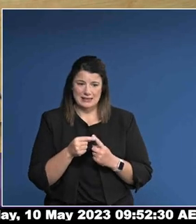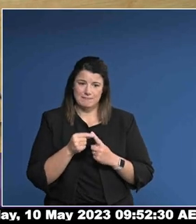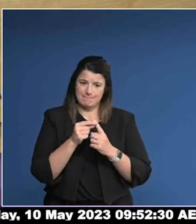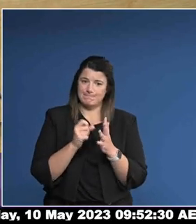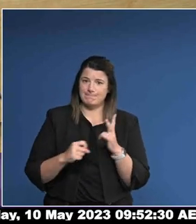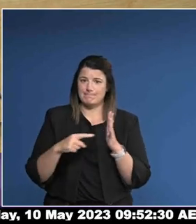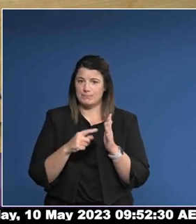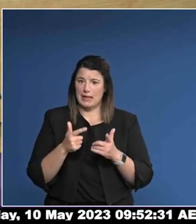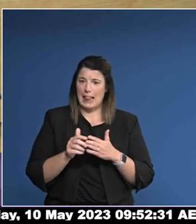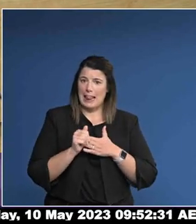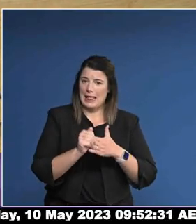Yes. We're the lead agency for SCAN.